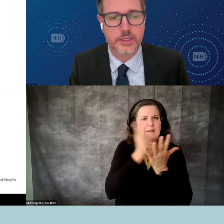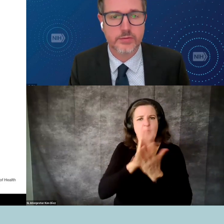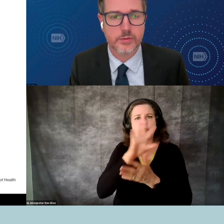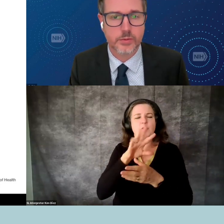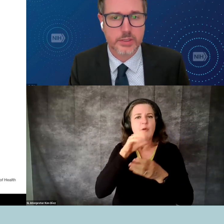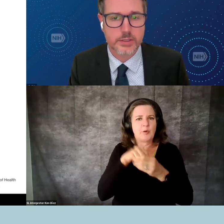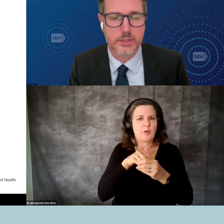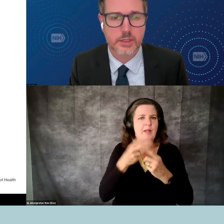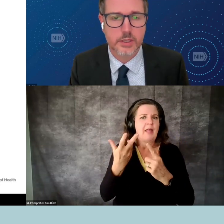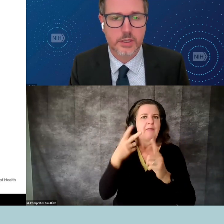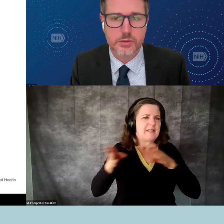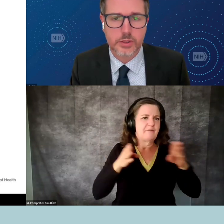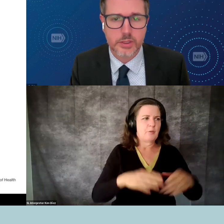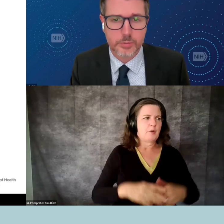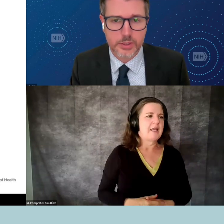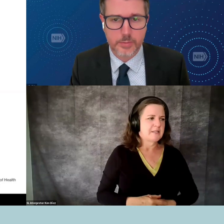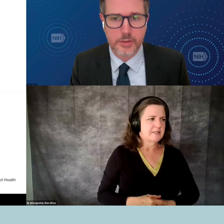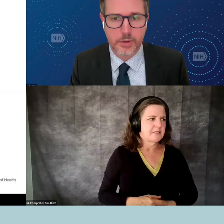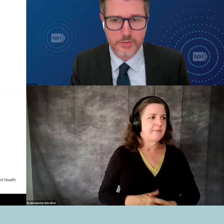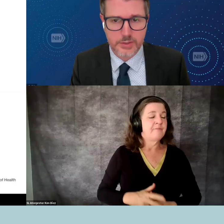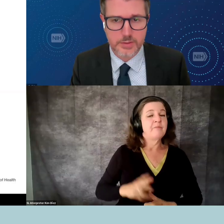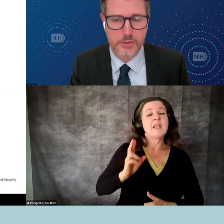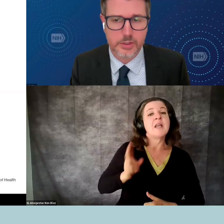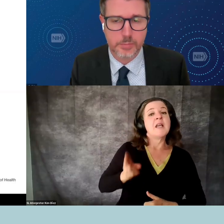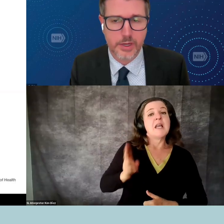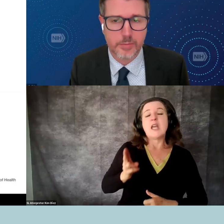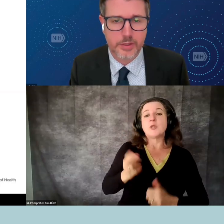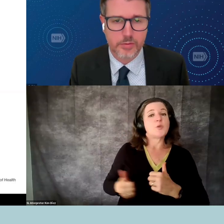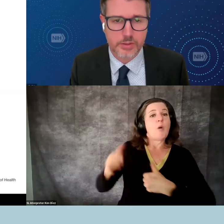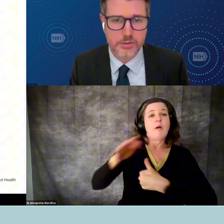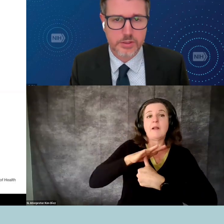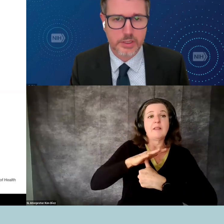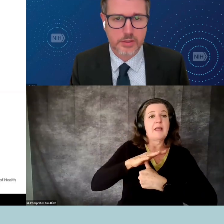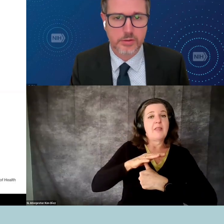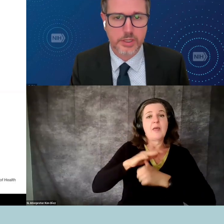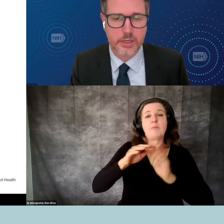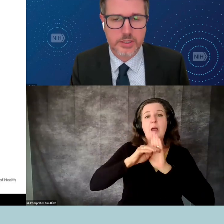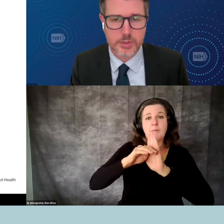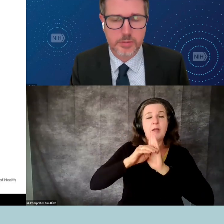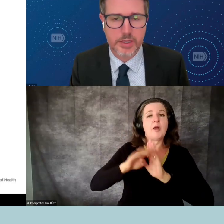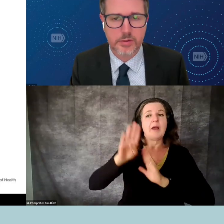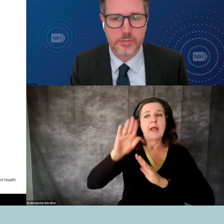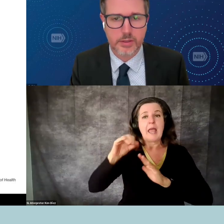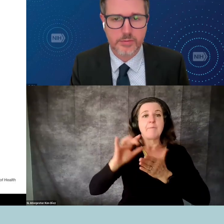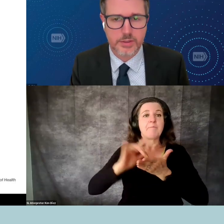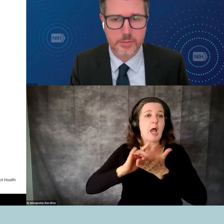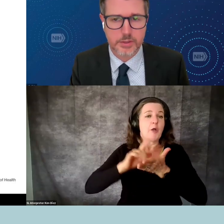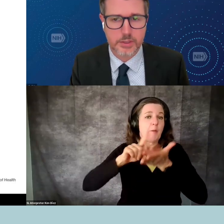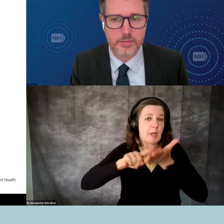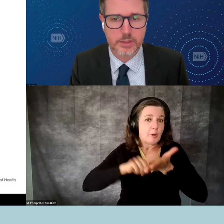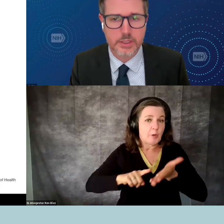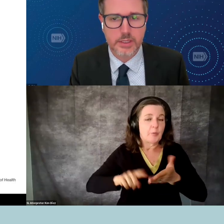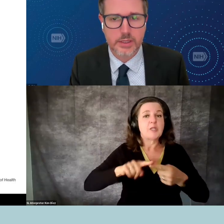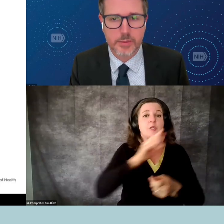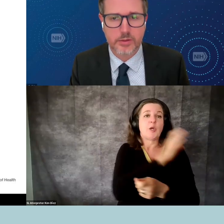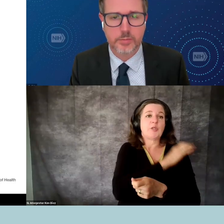defined in different ways. Historically the predominant model of disability in biomedical research and clinical care has been the medical model of disability the